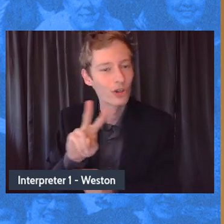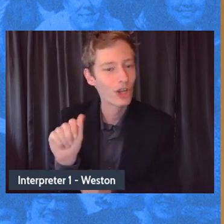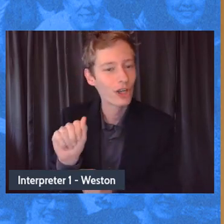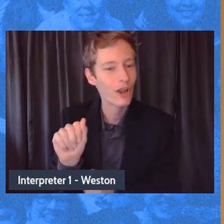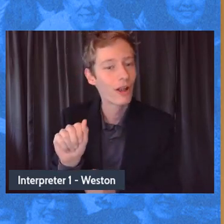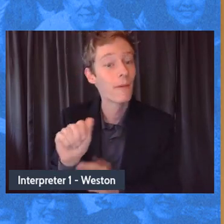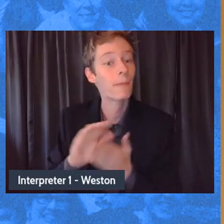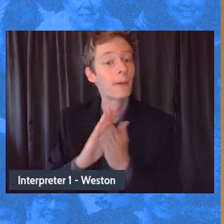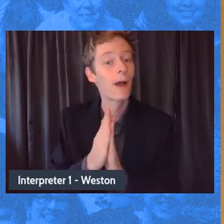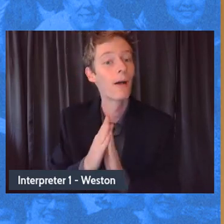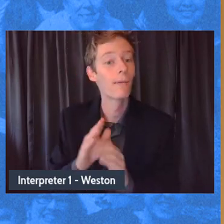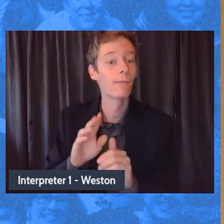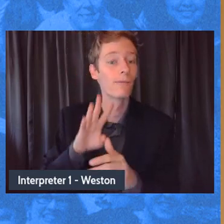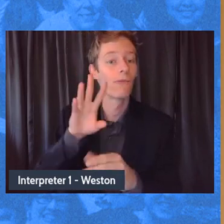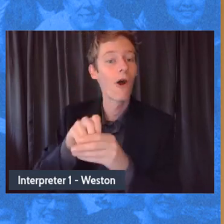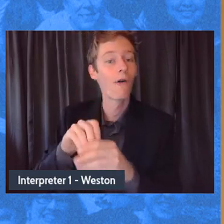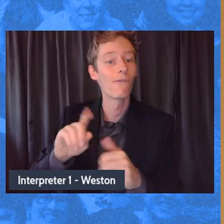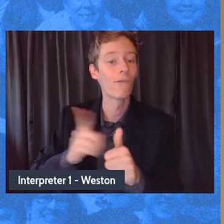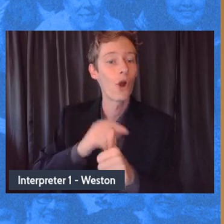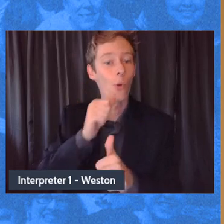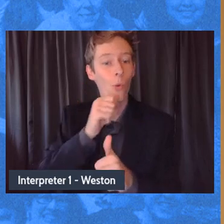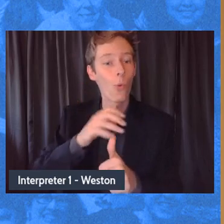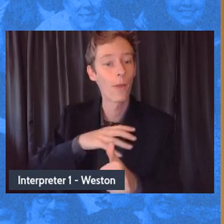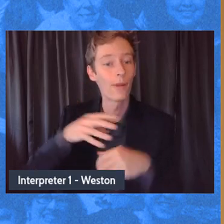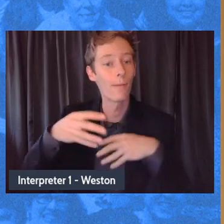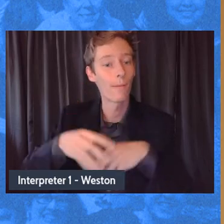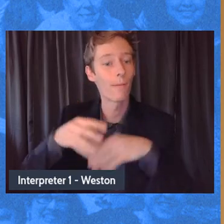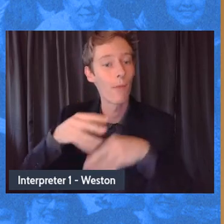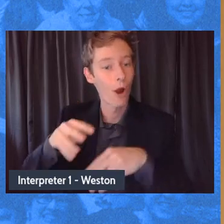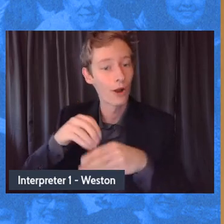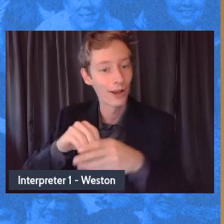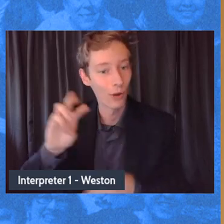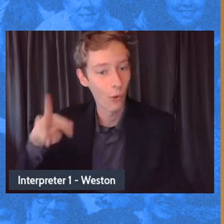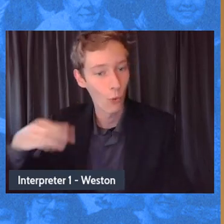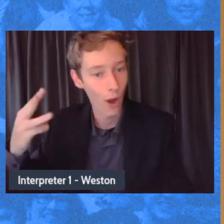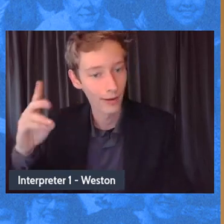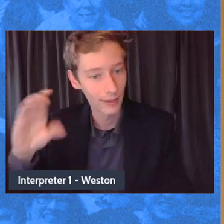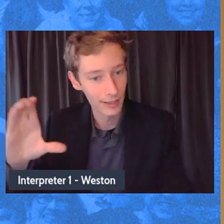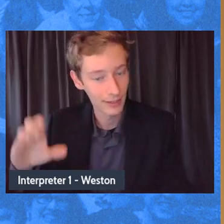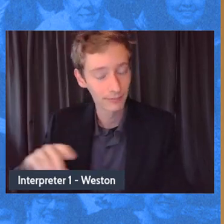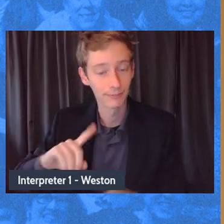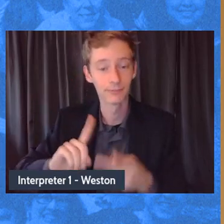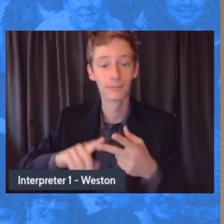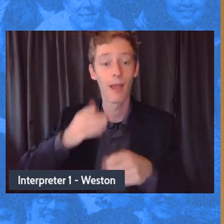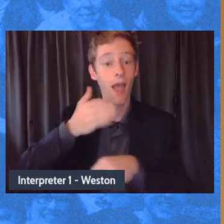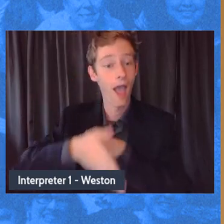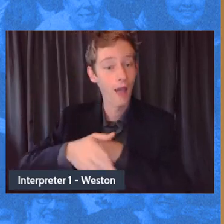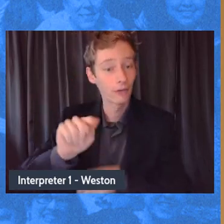March in Washington and after Trump's election, I picked up my clipboard, grab my sneakers